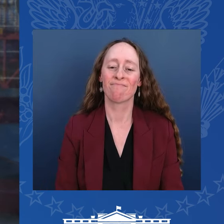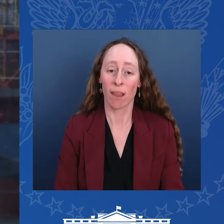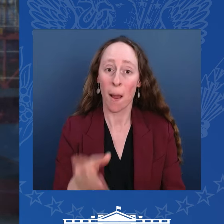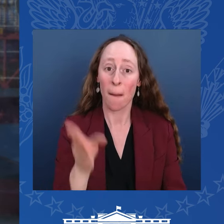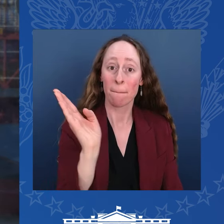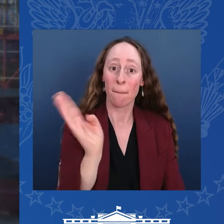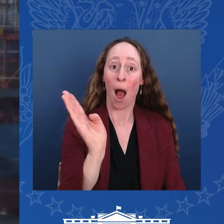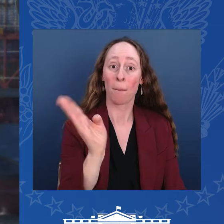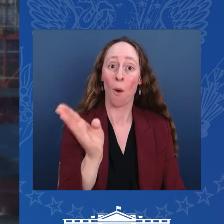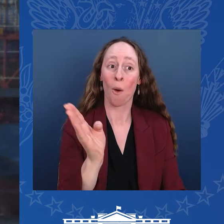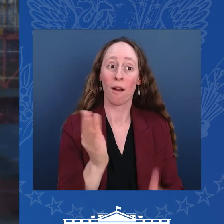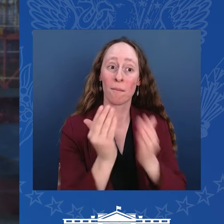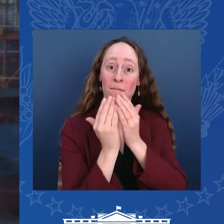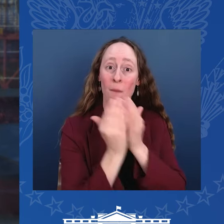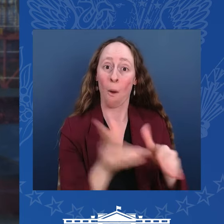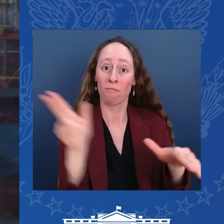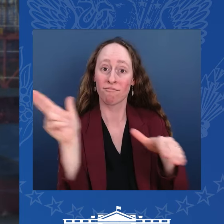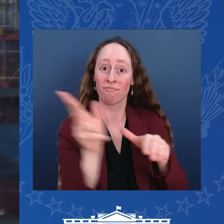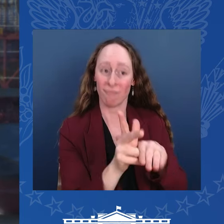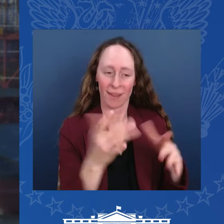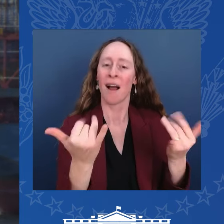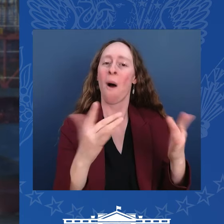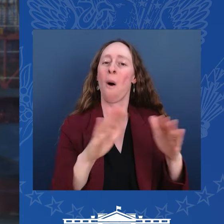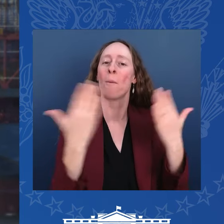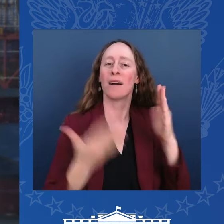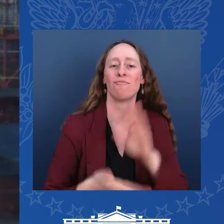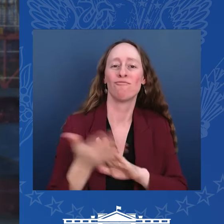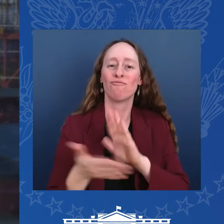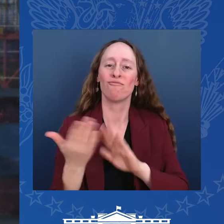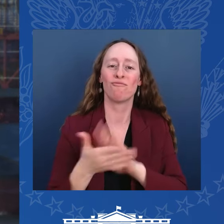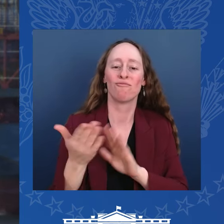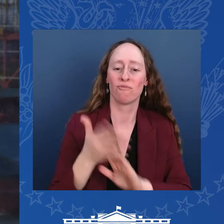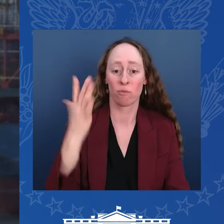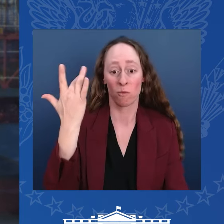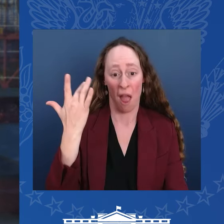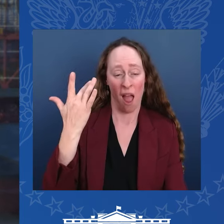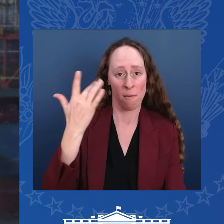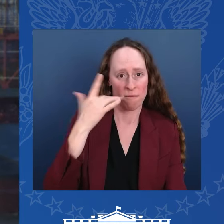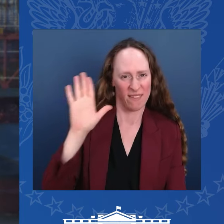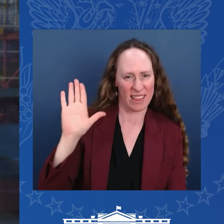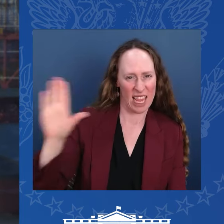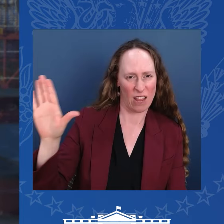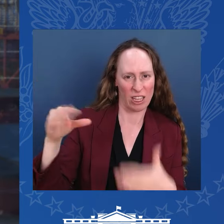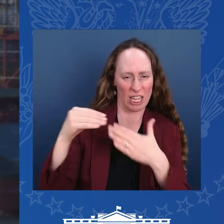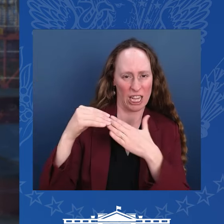and the leadership of so many that are here with us today. It's the leadership